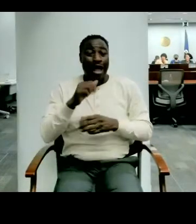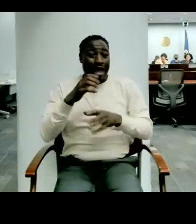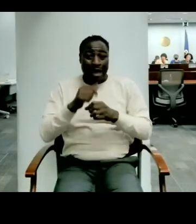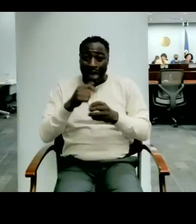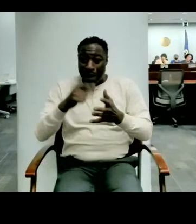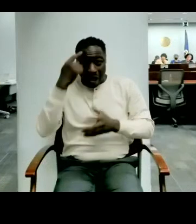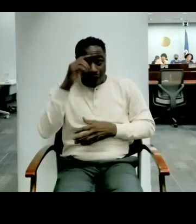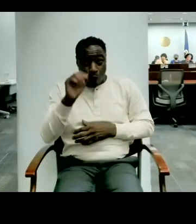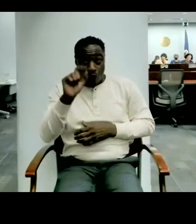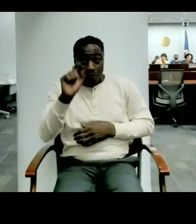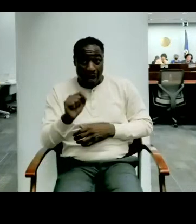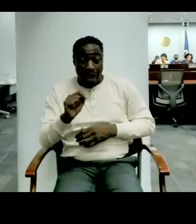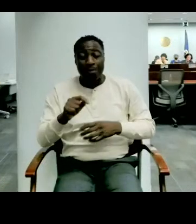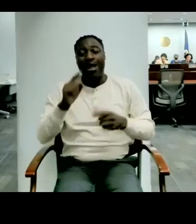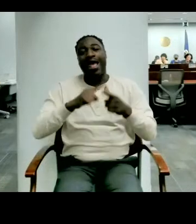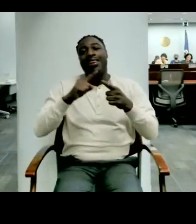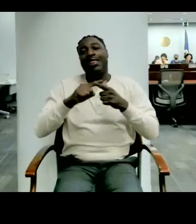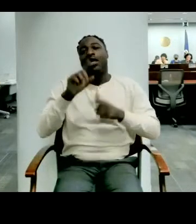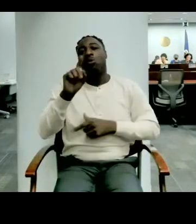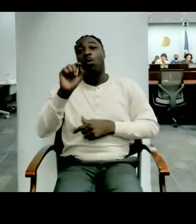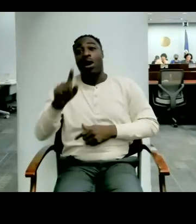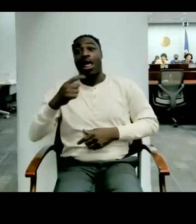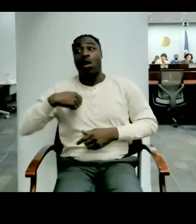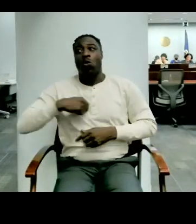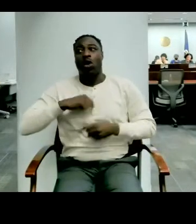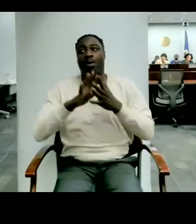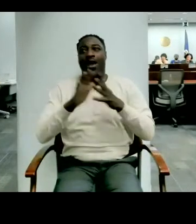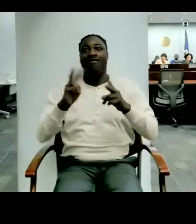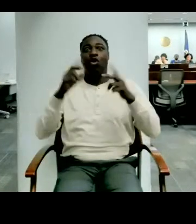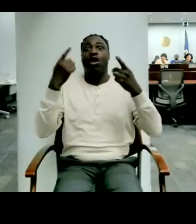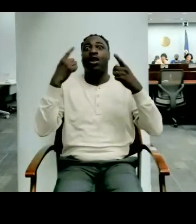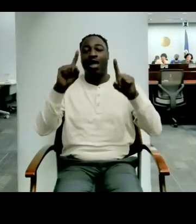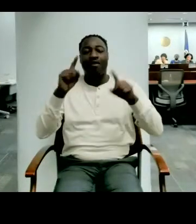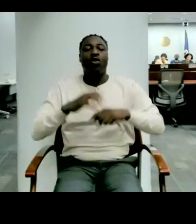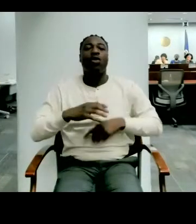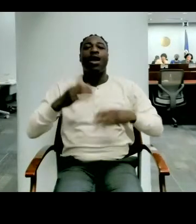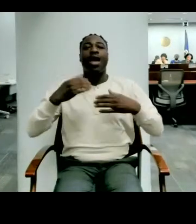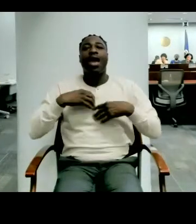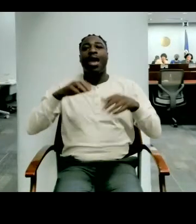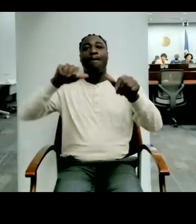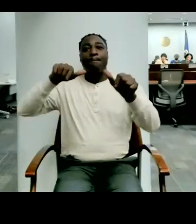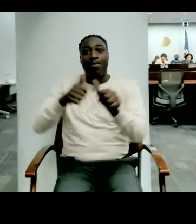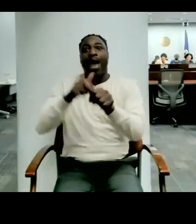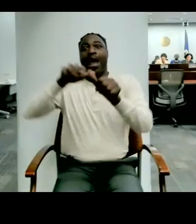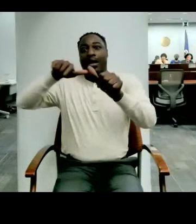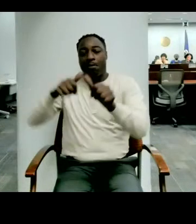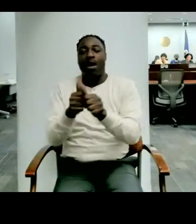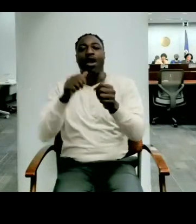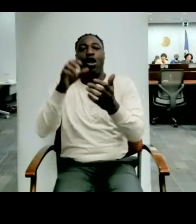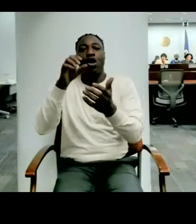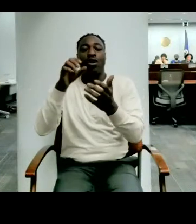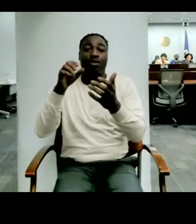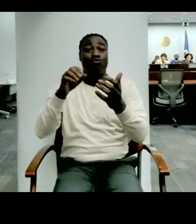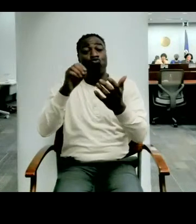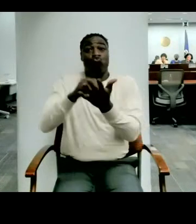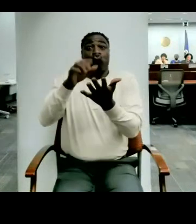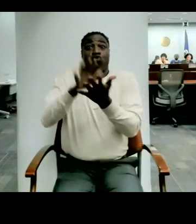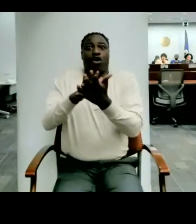Doing that at the Department of Labor we were very successful and had back-to-back record-breaking enforcement, because we had that metric.